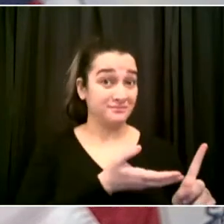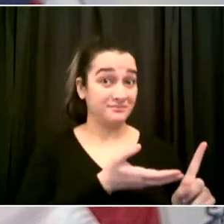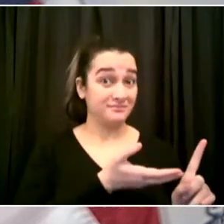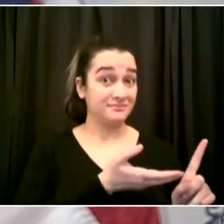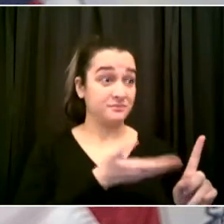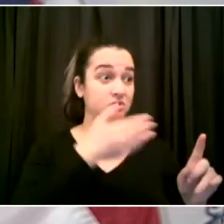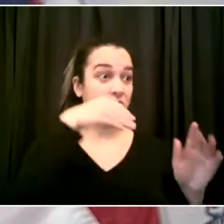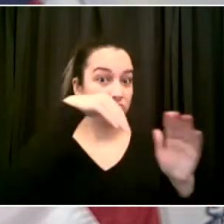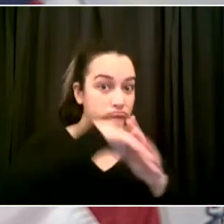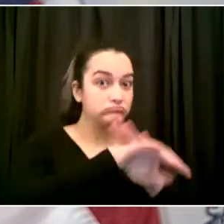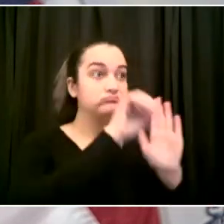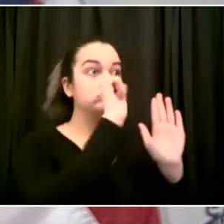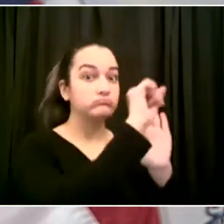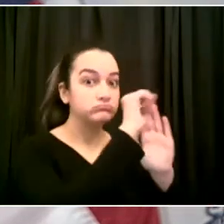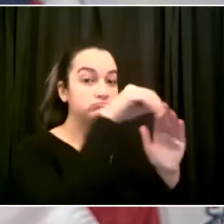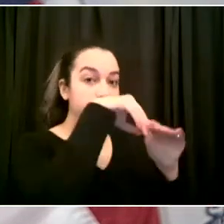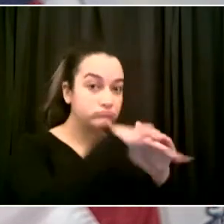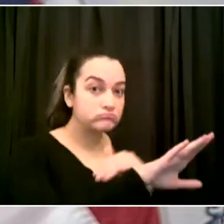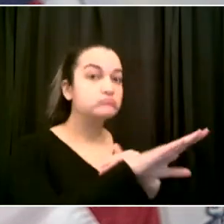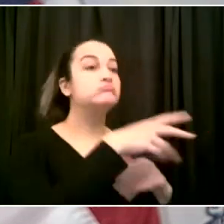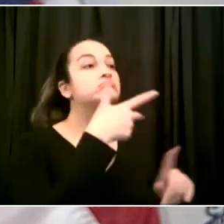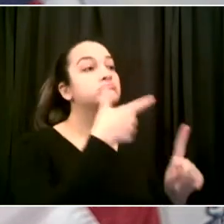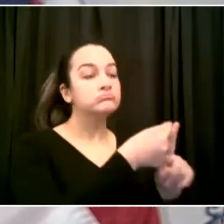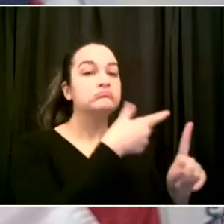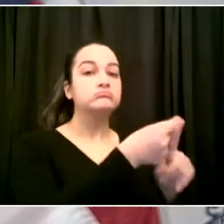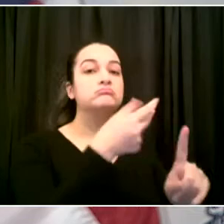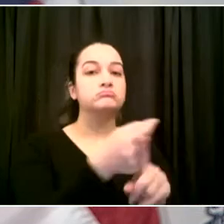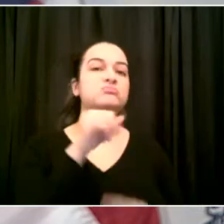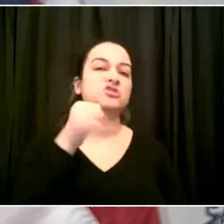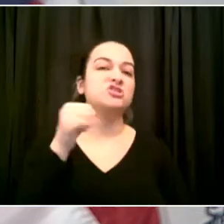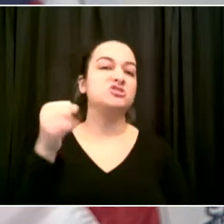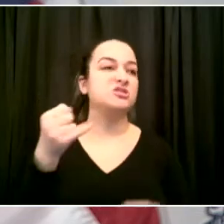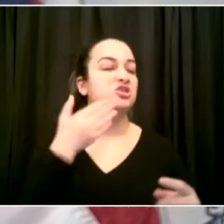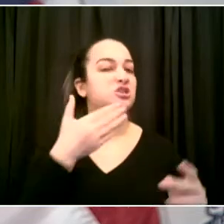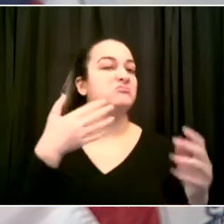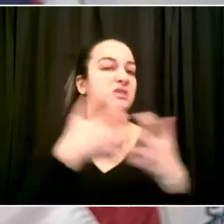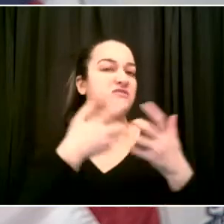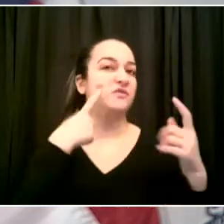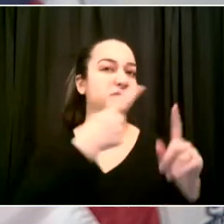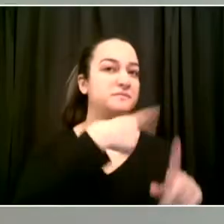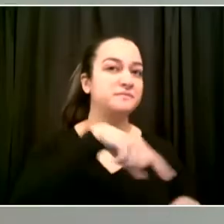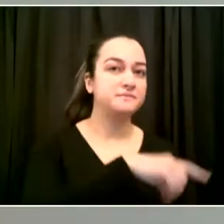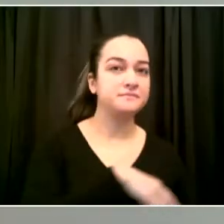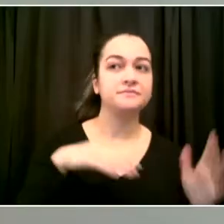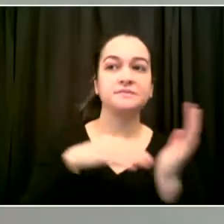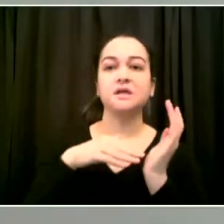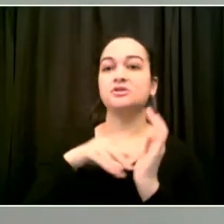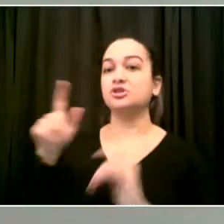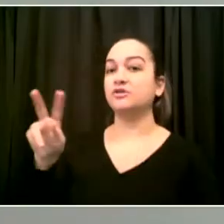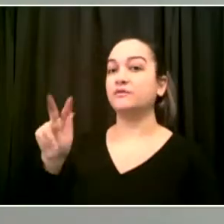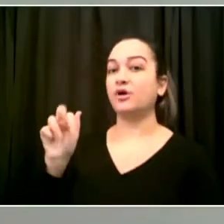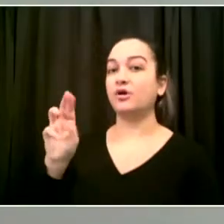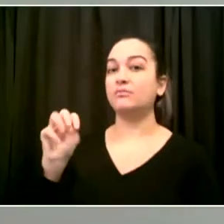ONENE FOR THAT MISSION. ON THE COMPARATIIVE VE FIEFCACY COULD